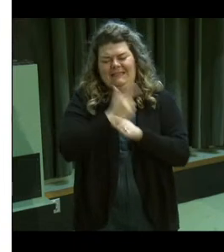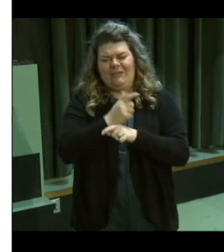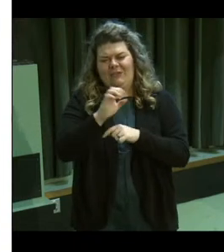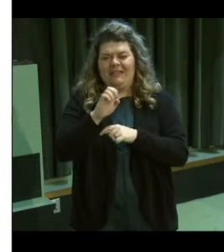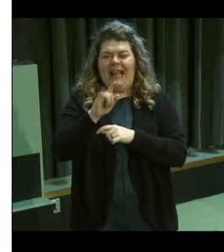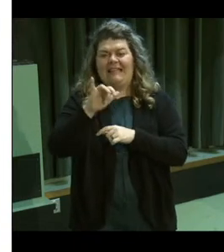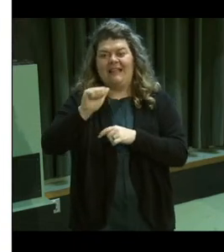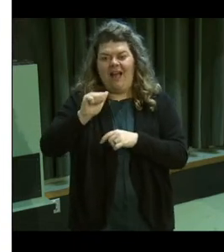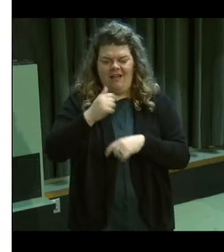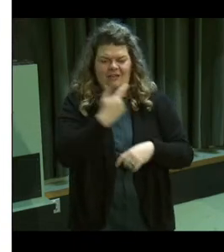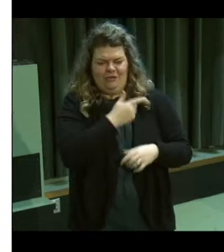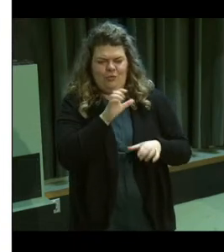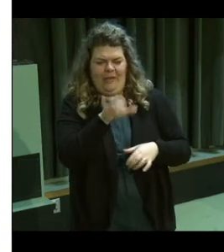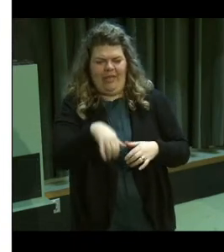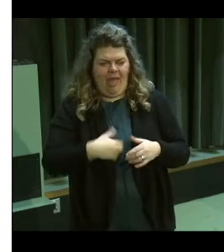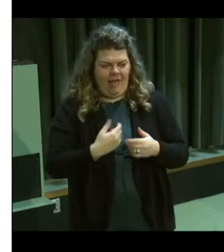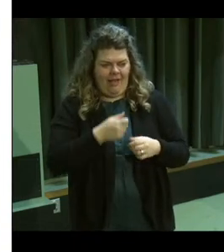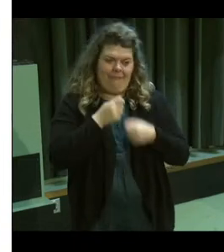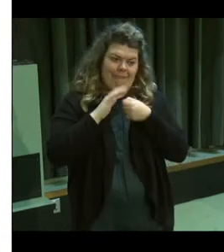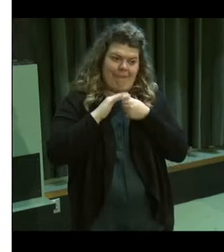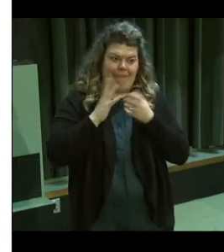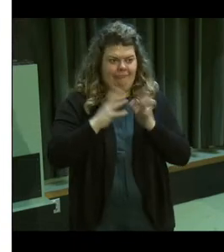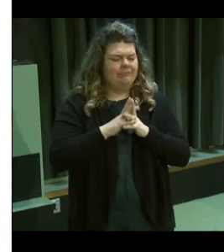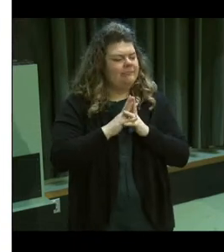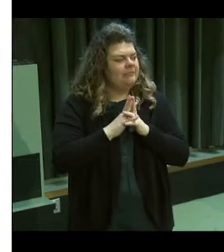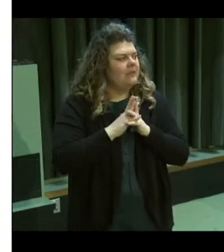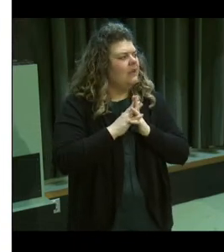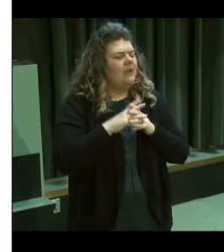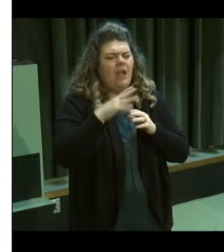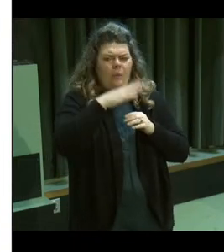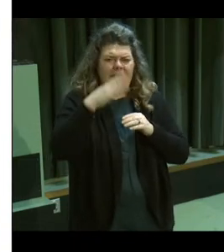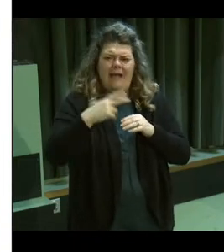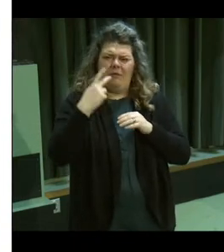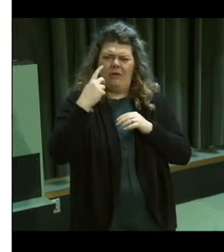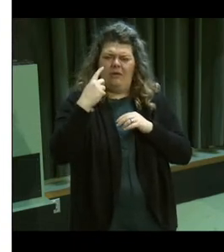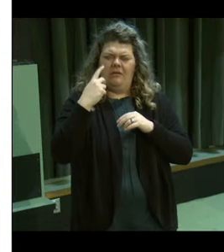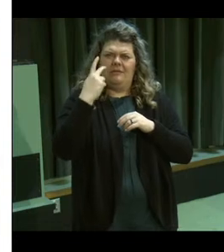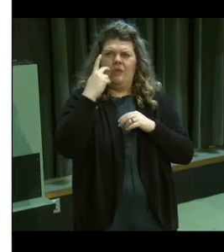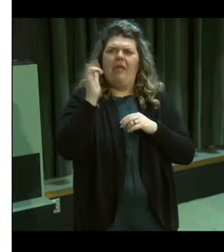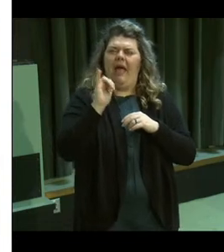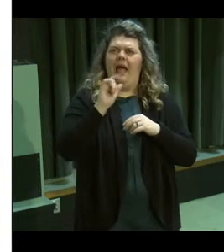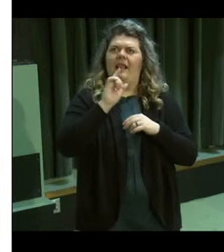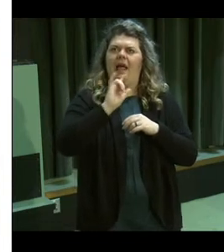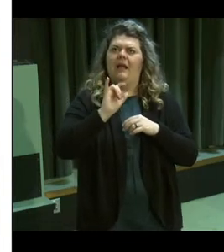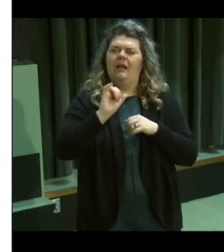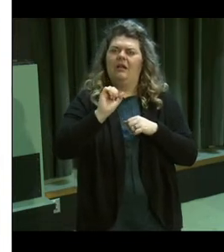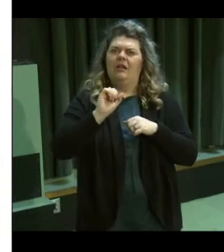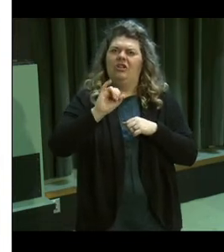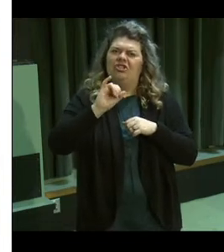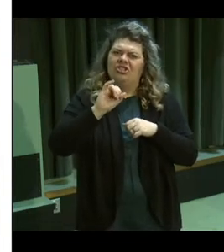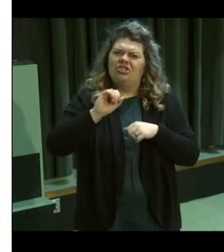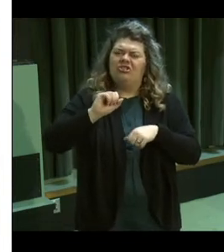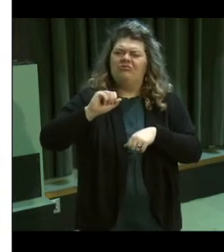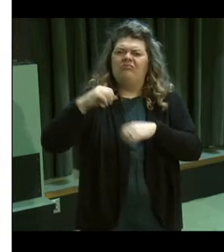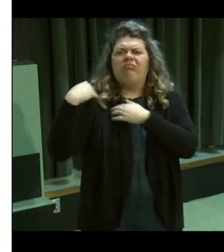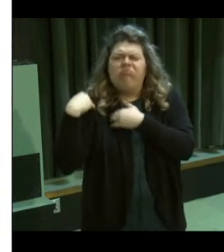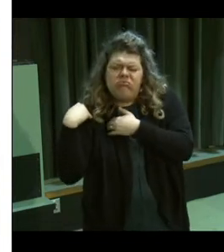Teresa having to do that, and, you know, we never looked at